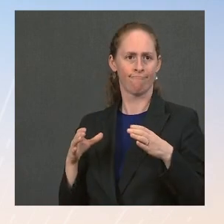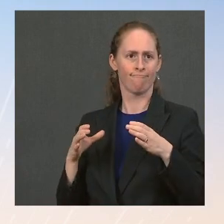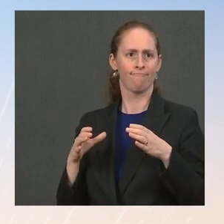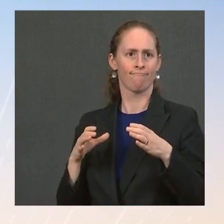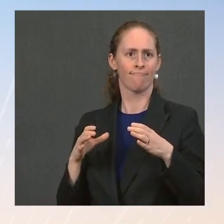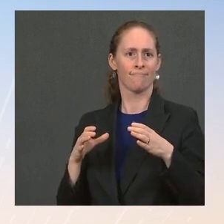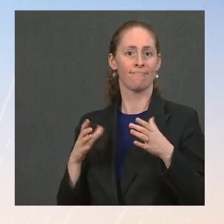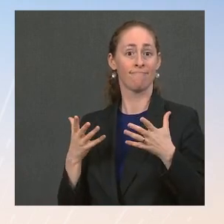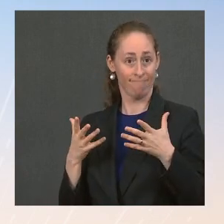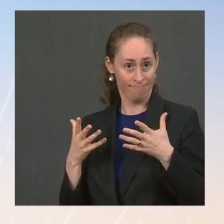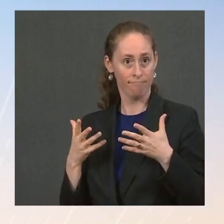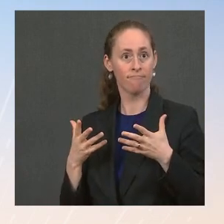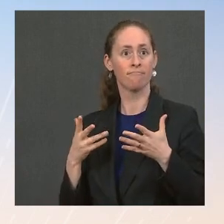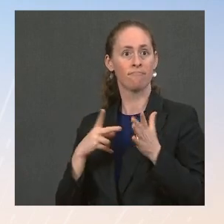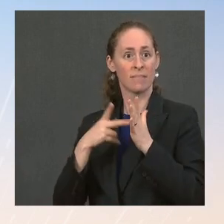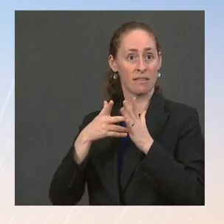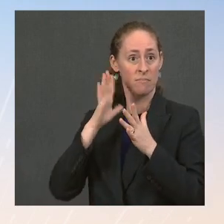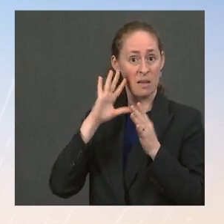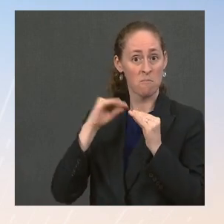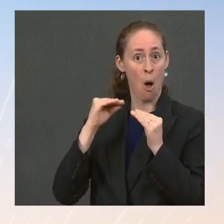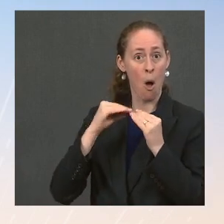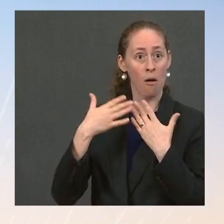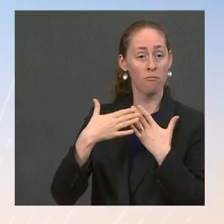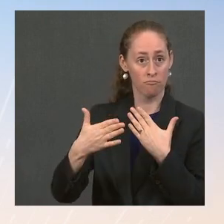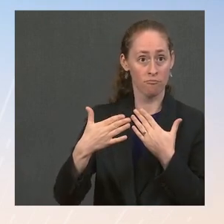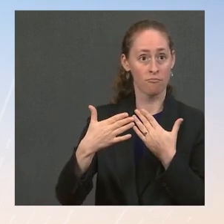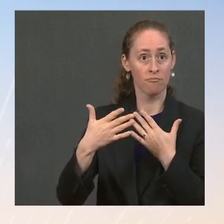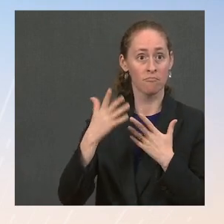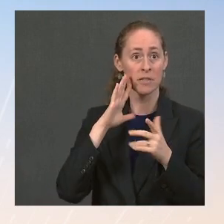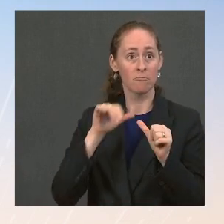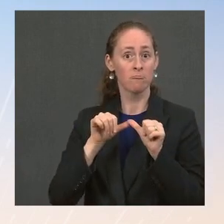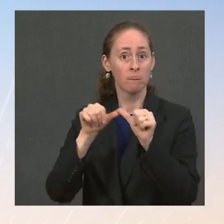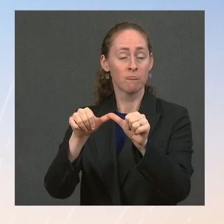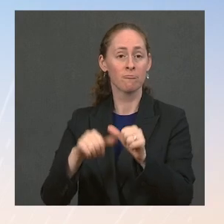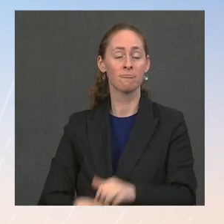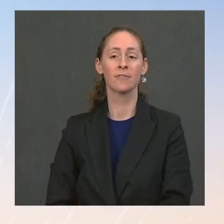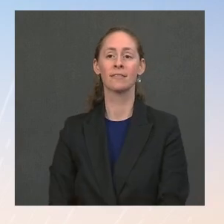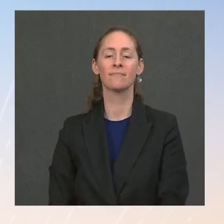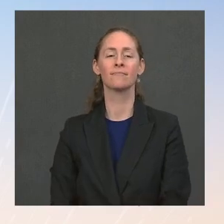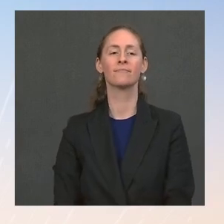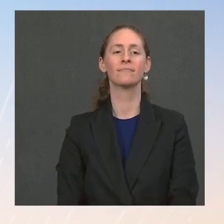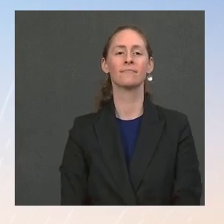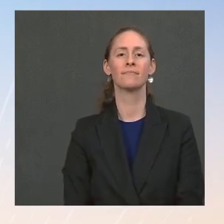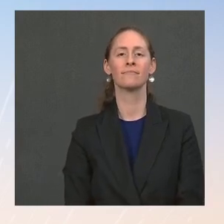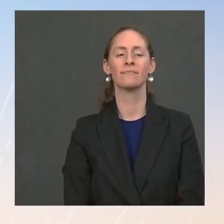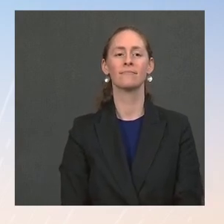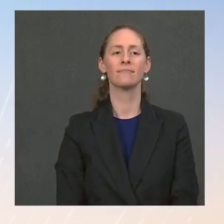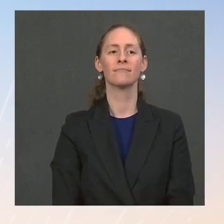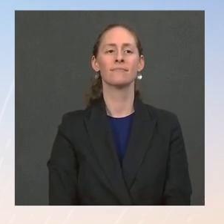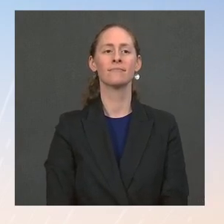based on outside economists providing their analysis. You're talking about the Build Back Better agenda, not the American Rescue Plan?